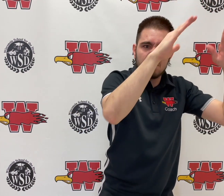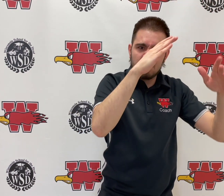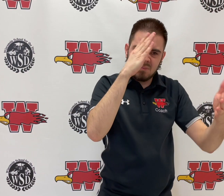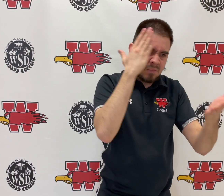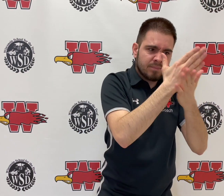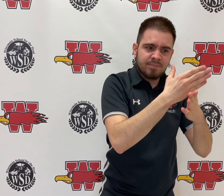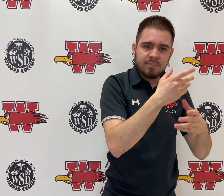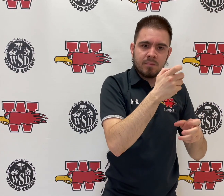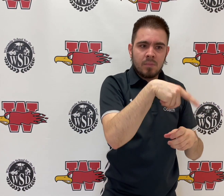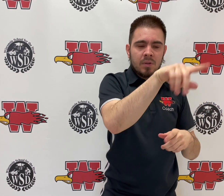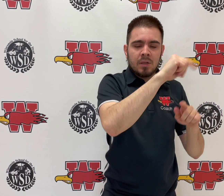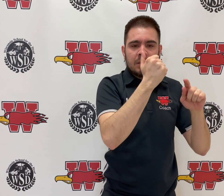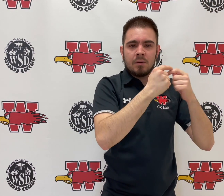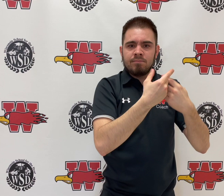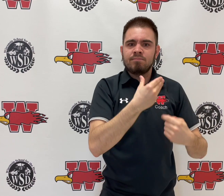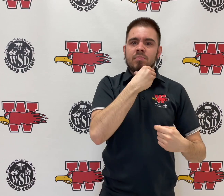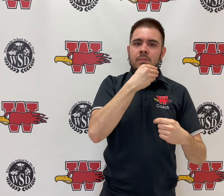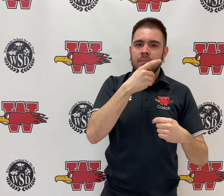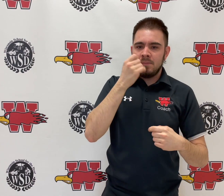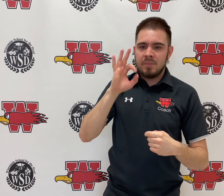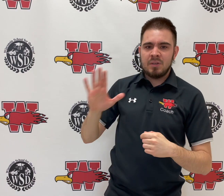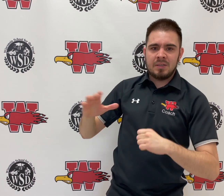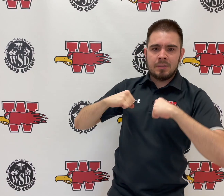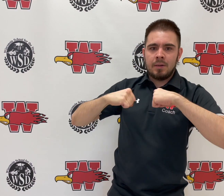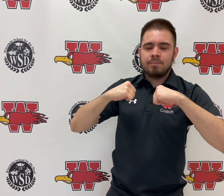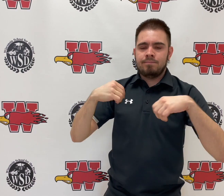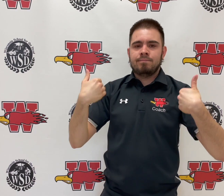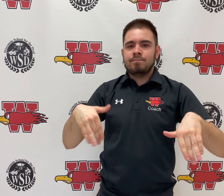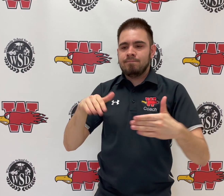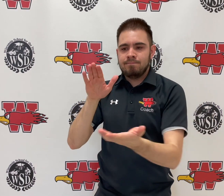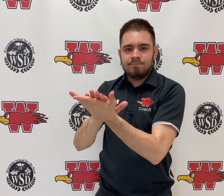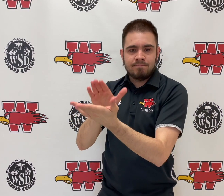is able to block the other team. And they pretty much choke under pressure because